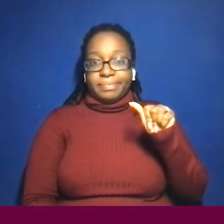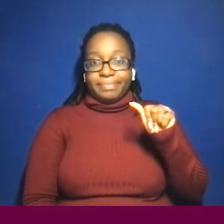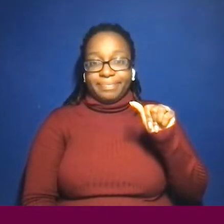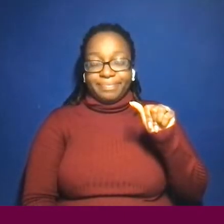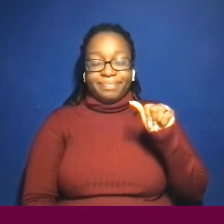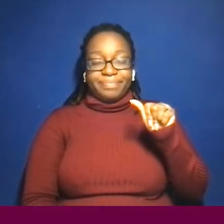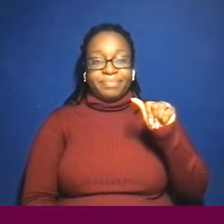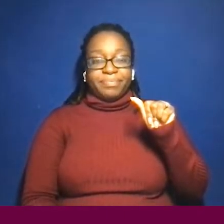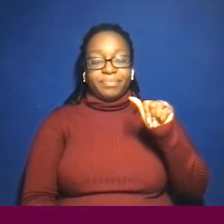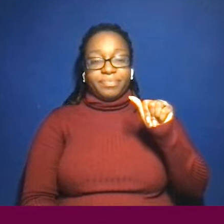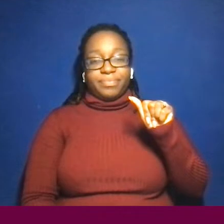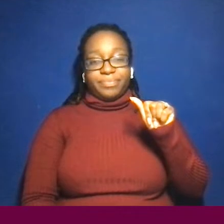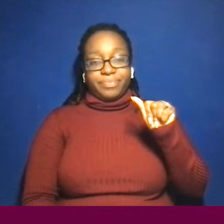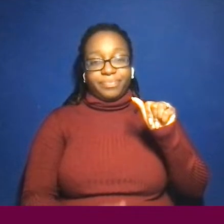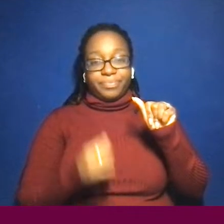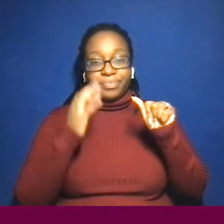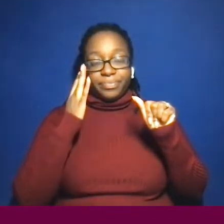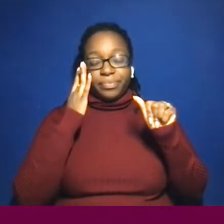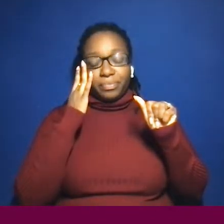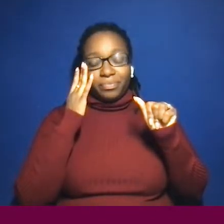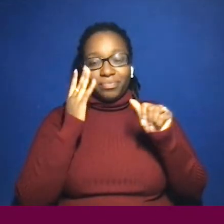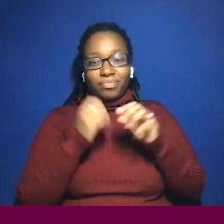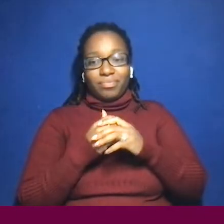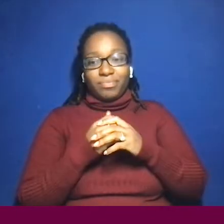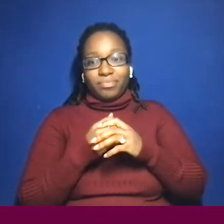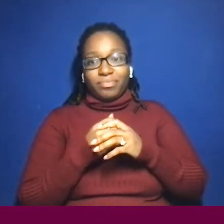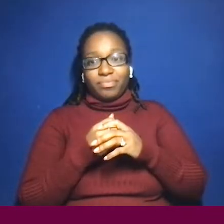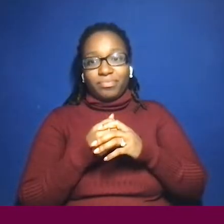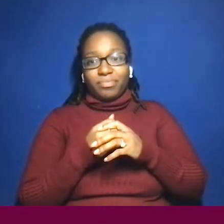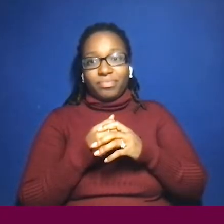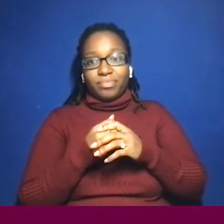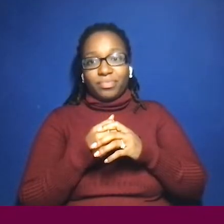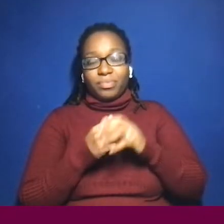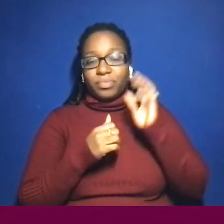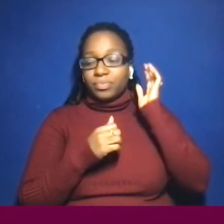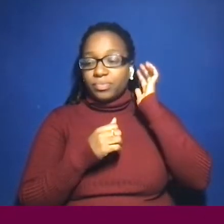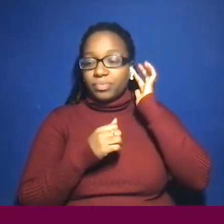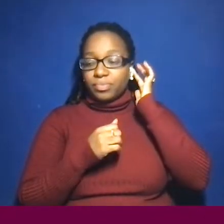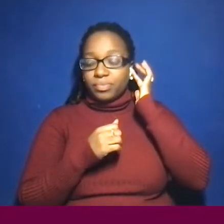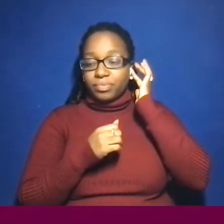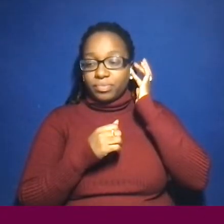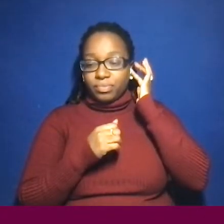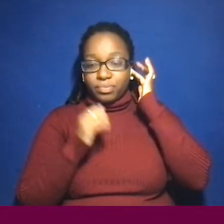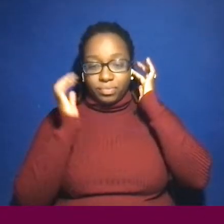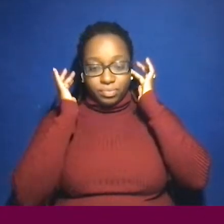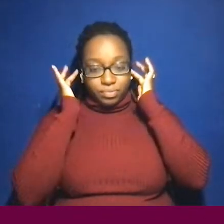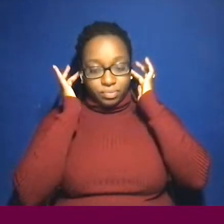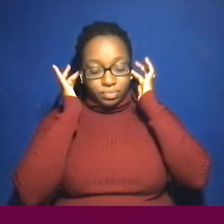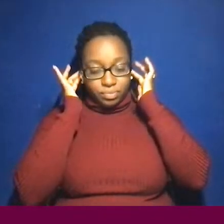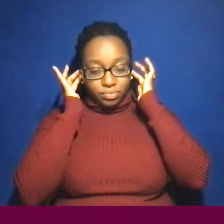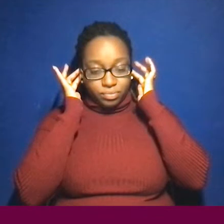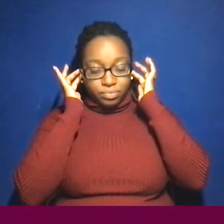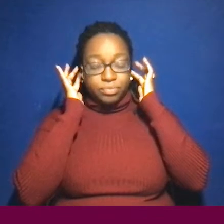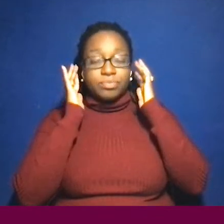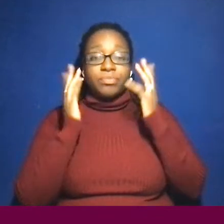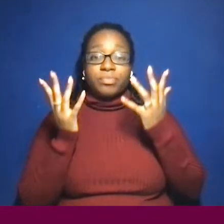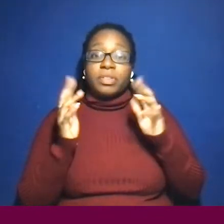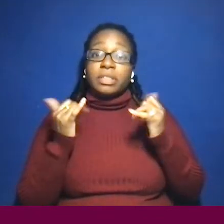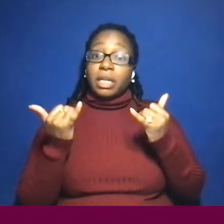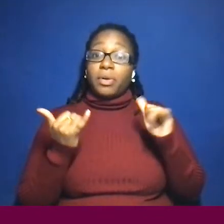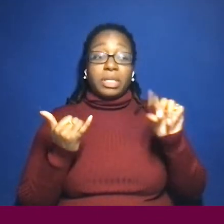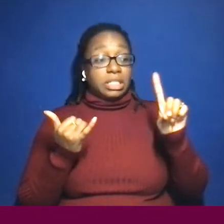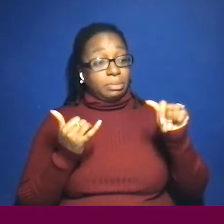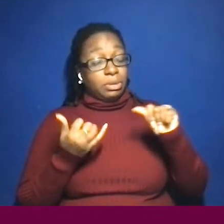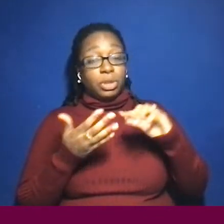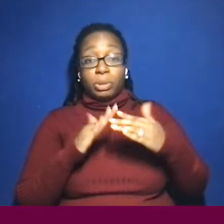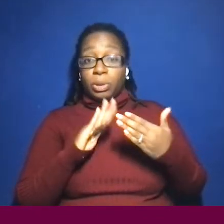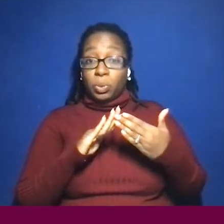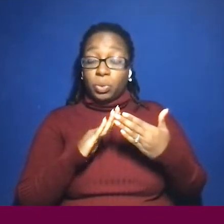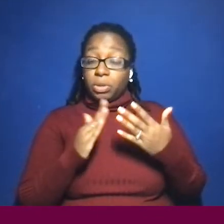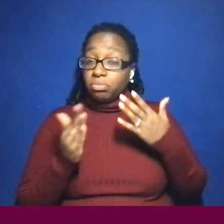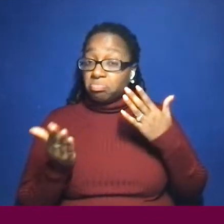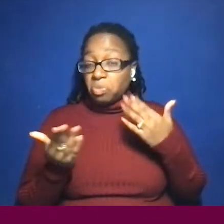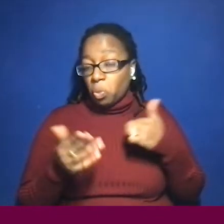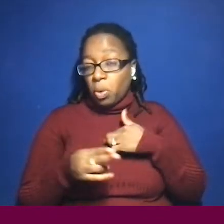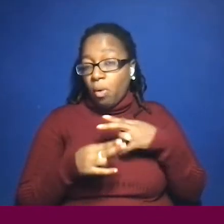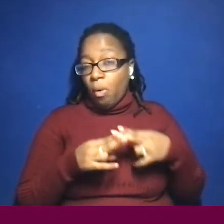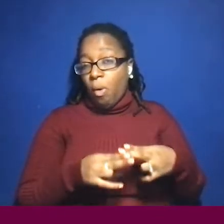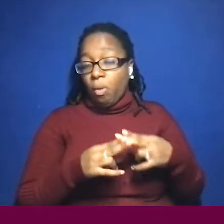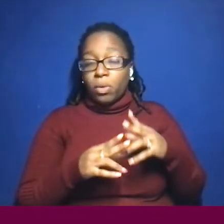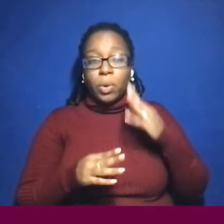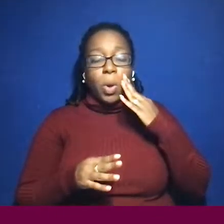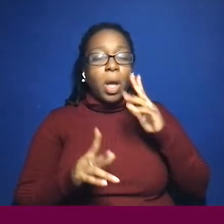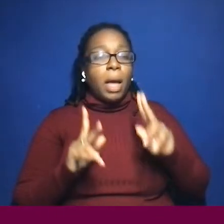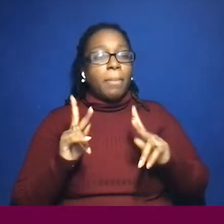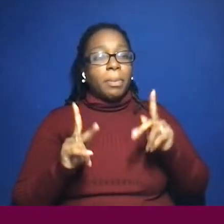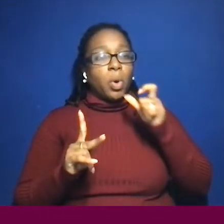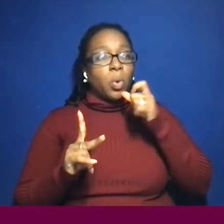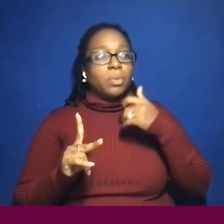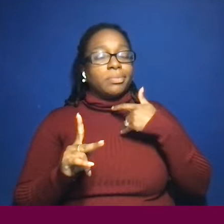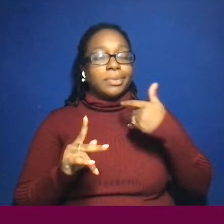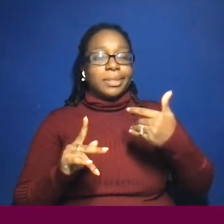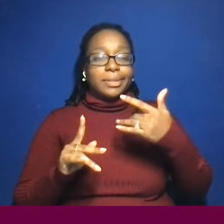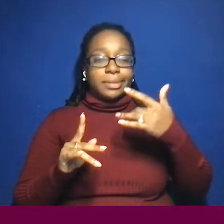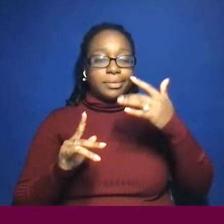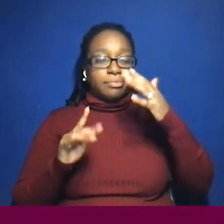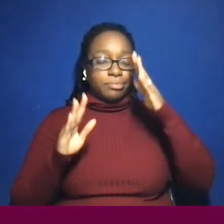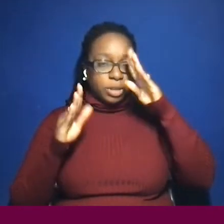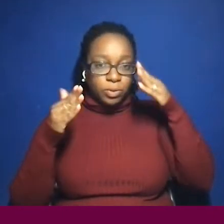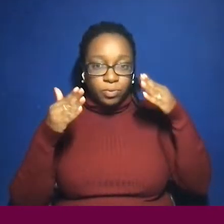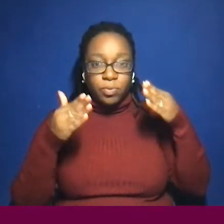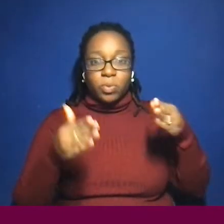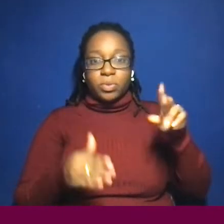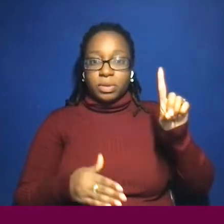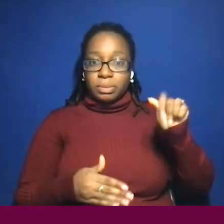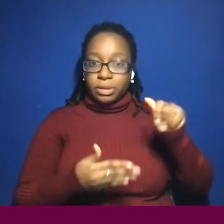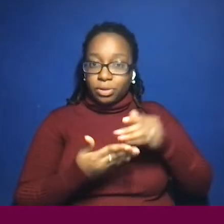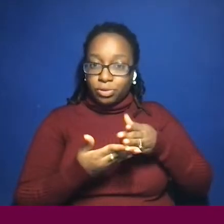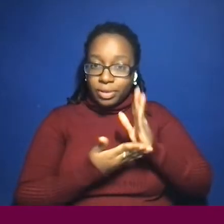So in the disability community, as we call it, people who focus on disability rights and the